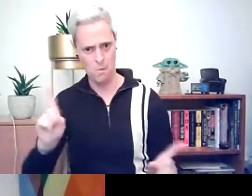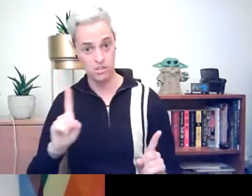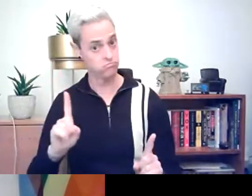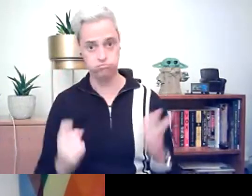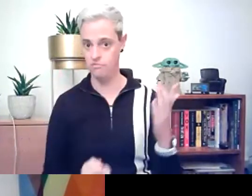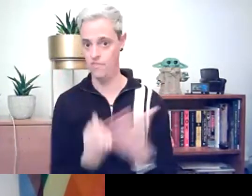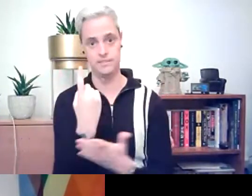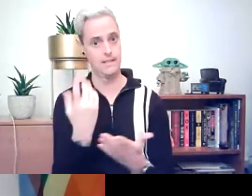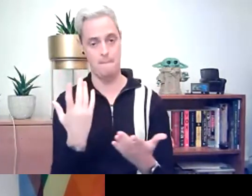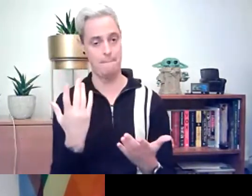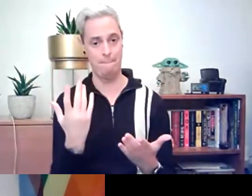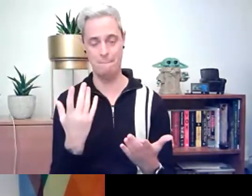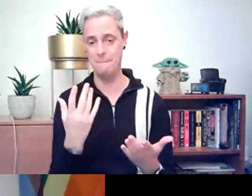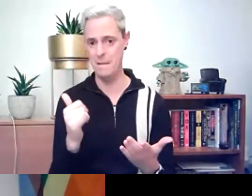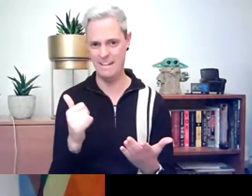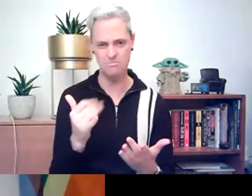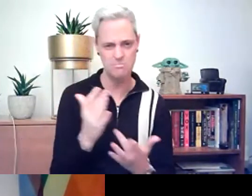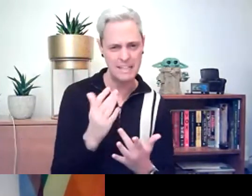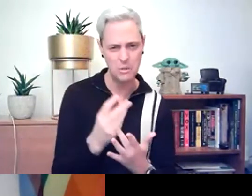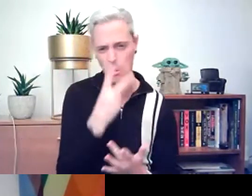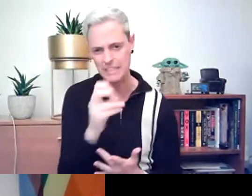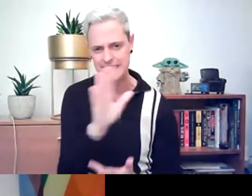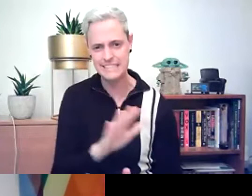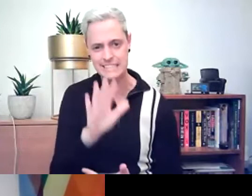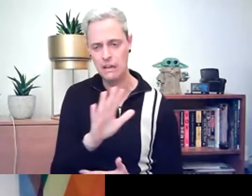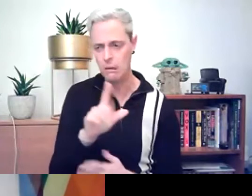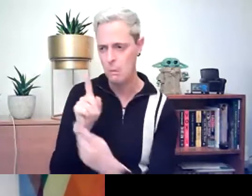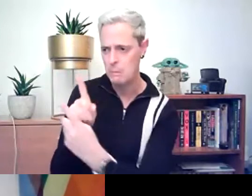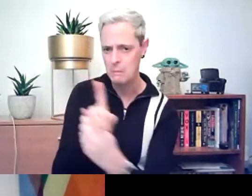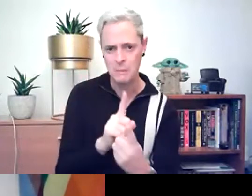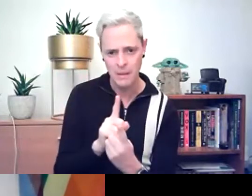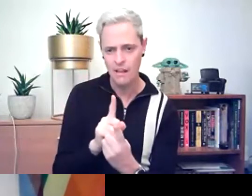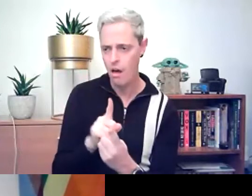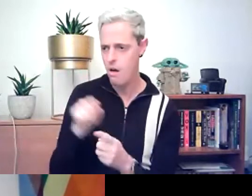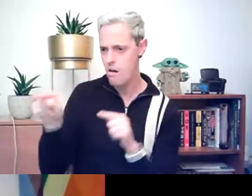for example. 18:13:31 Yeah, it's a huge, huge issue or